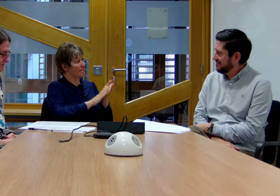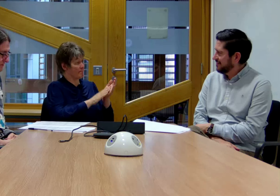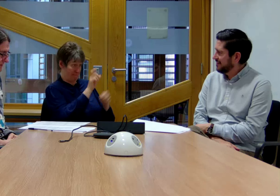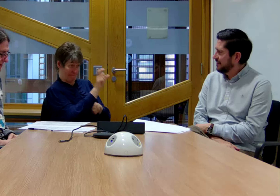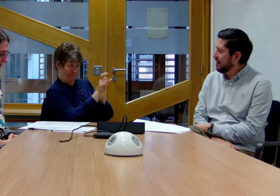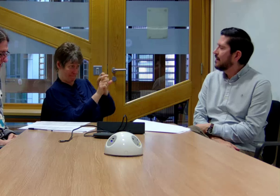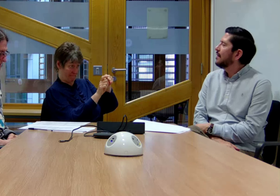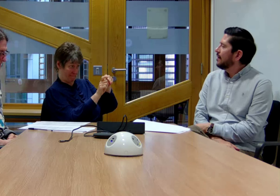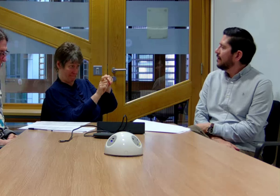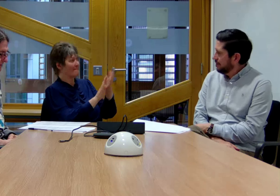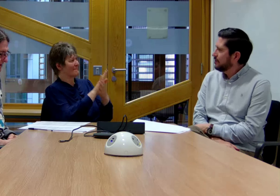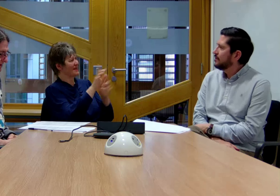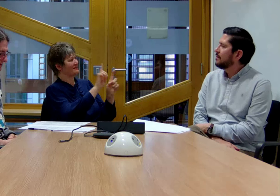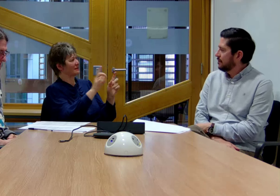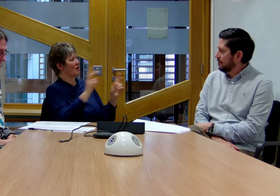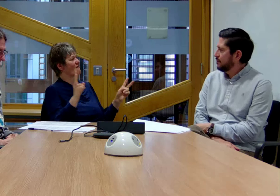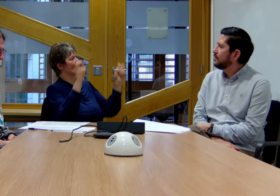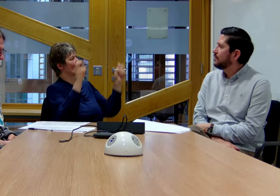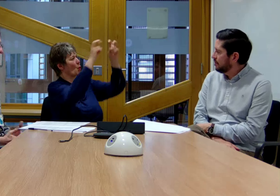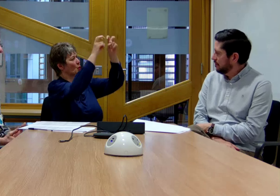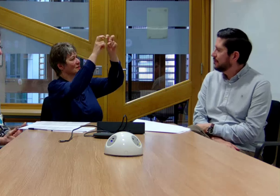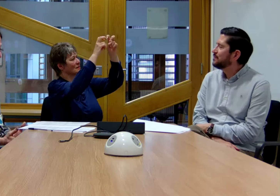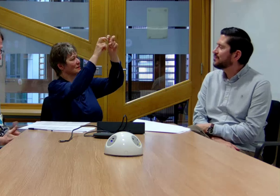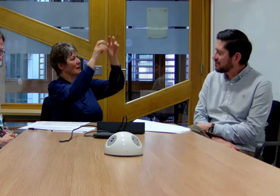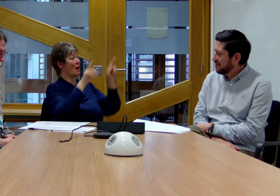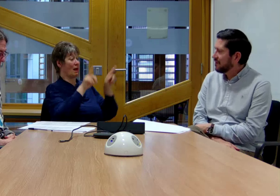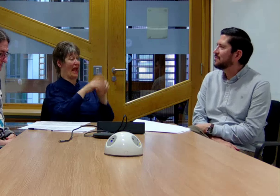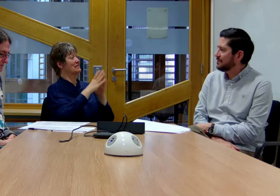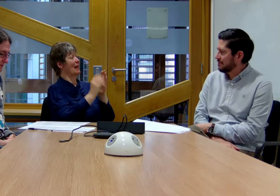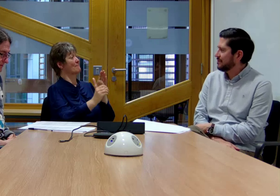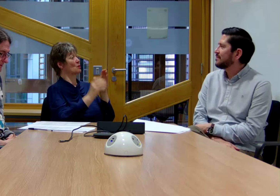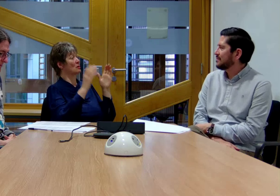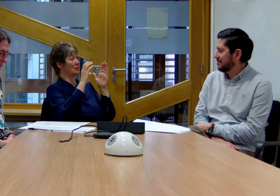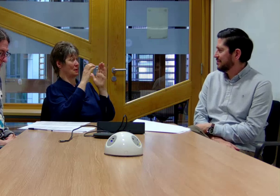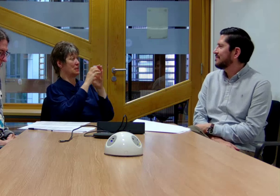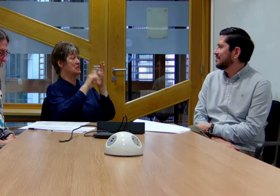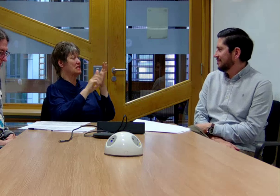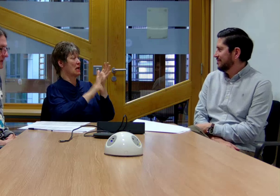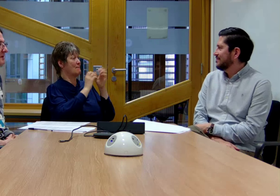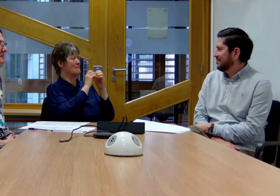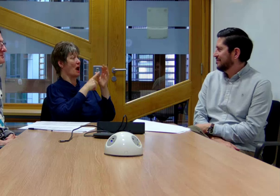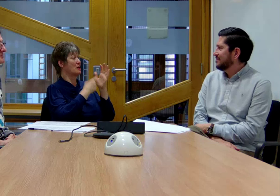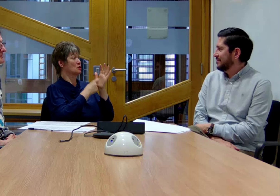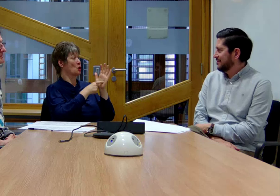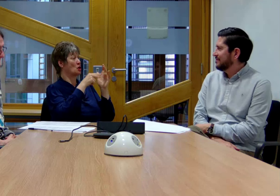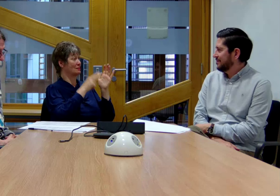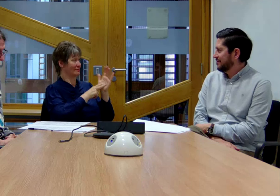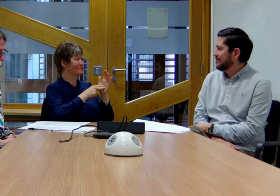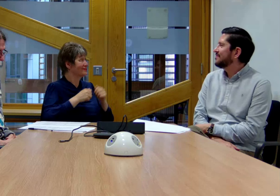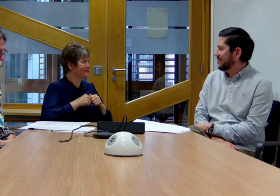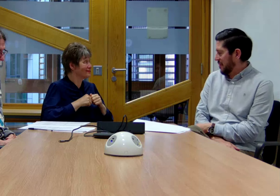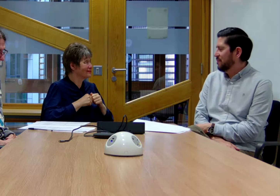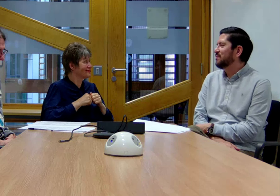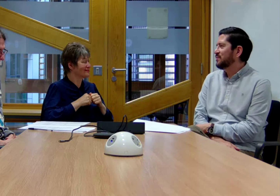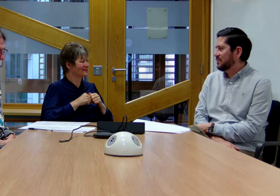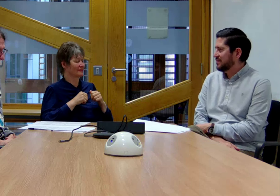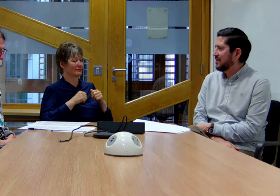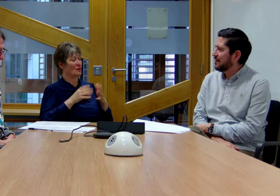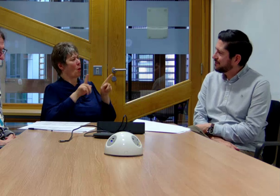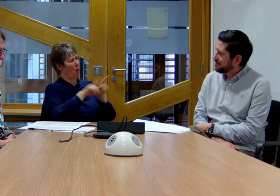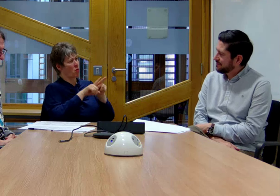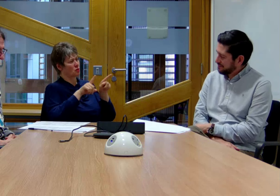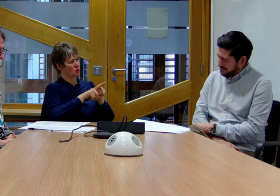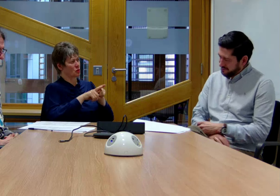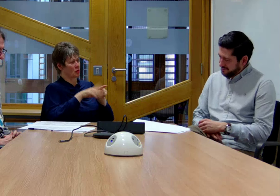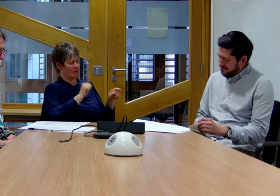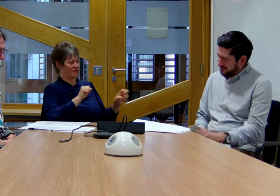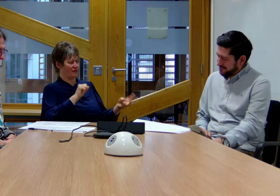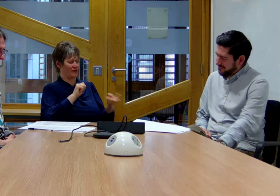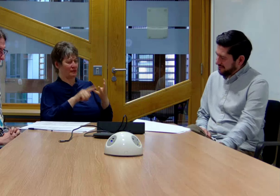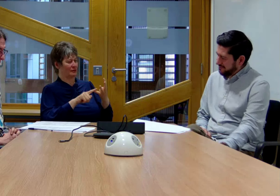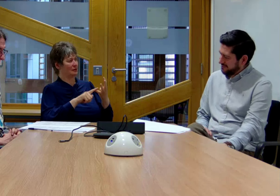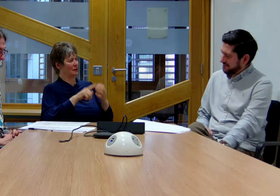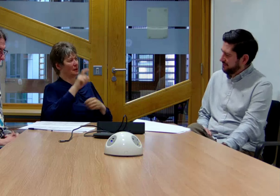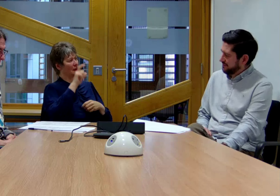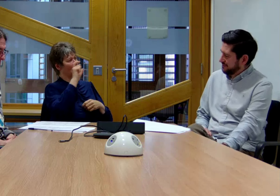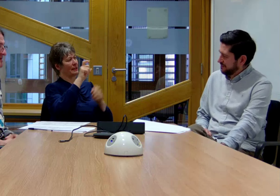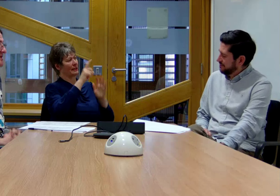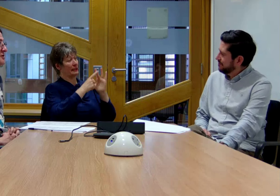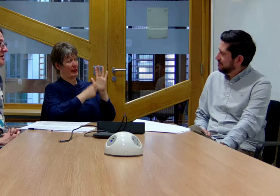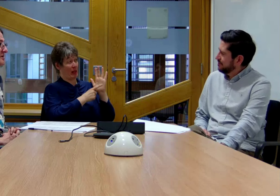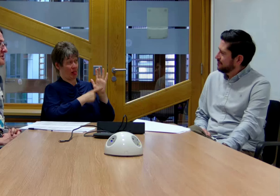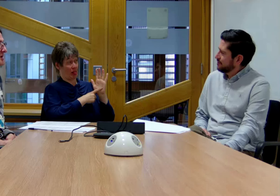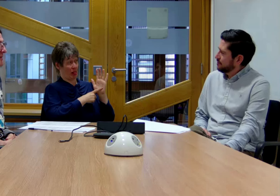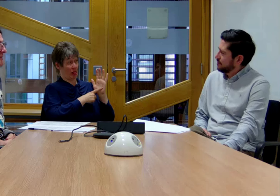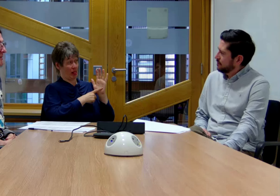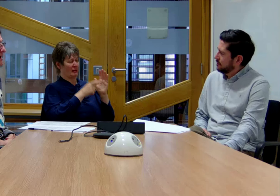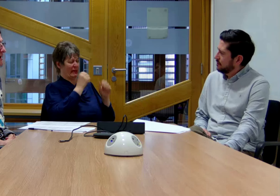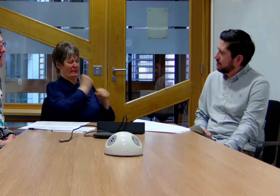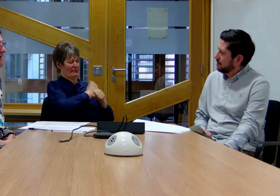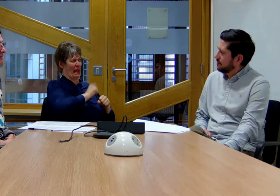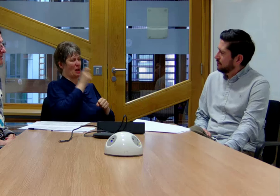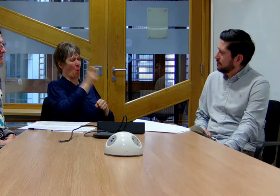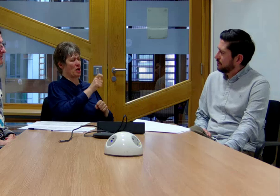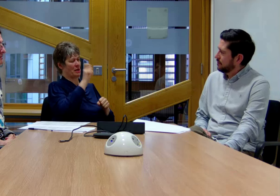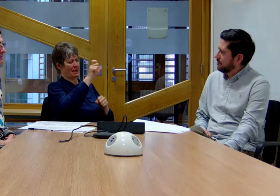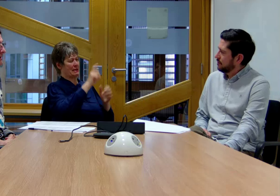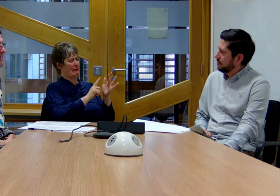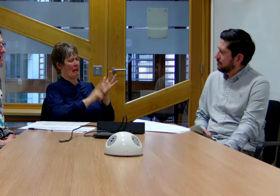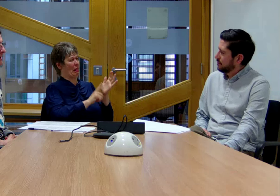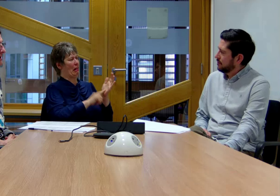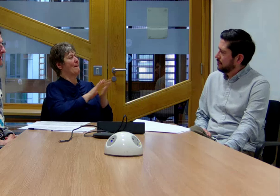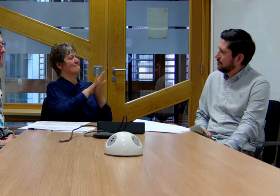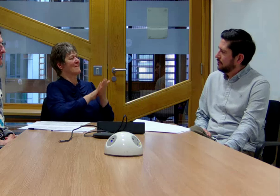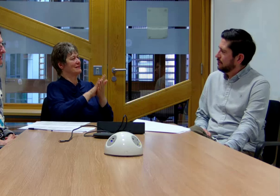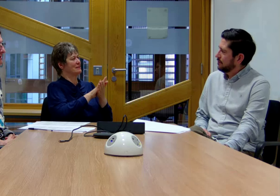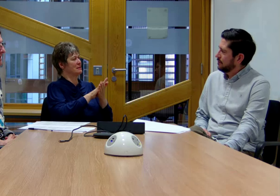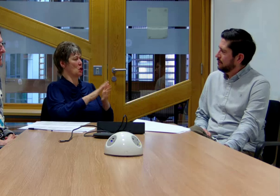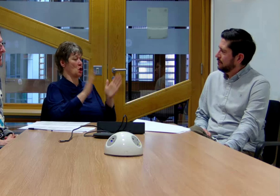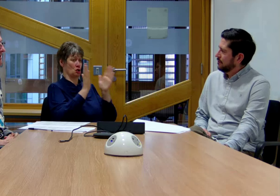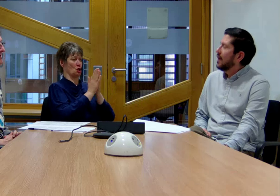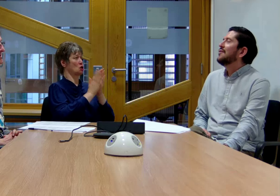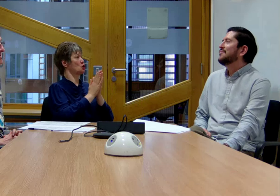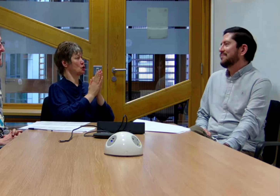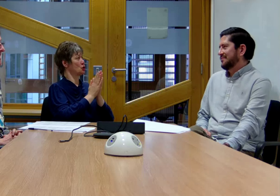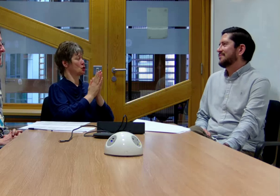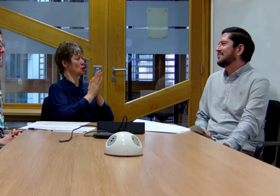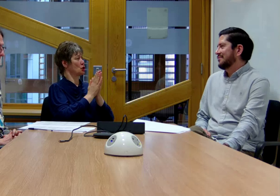Dum means a fort like in Dumbarton. And we also have Kill which is very common which